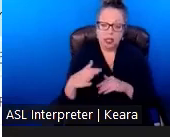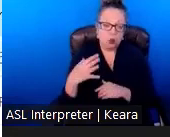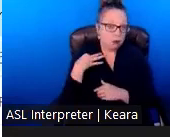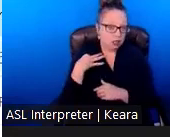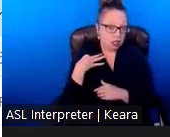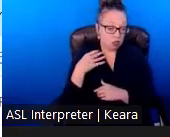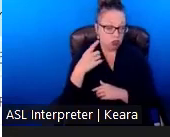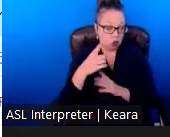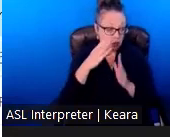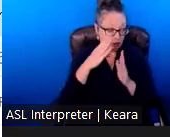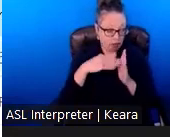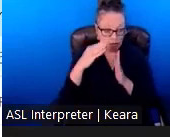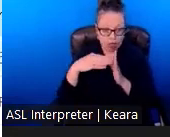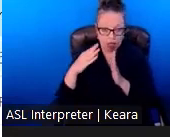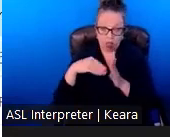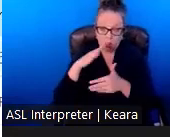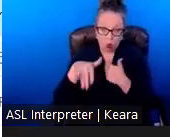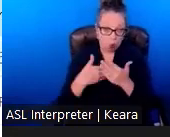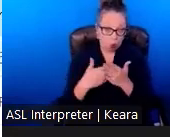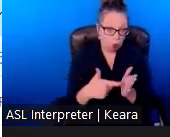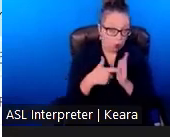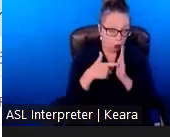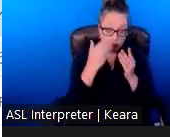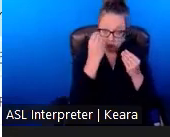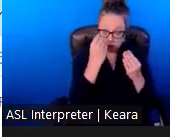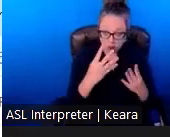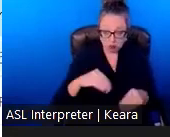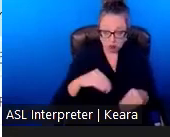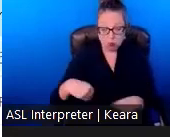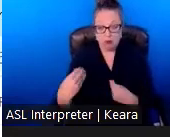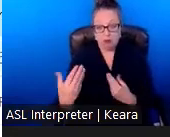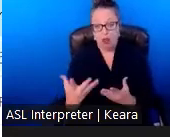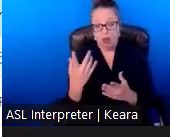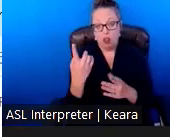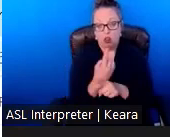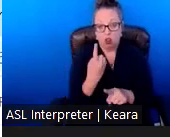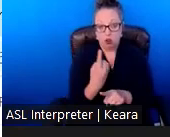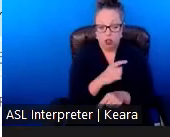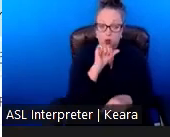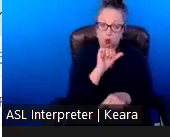all the required information and provided the correct work sample file types but it